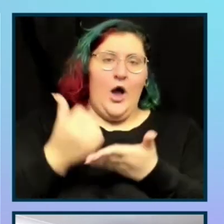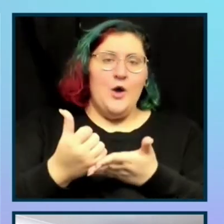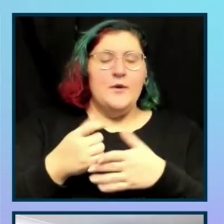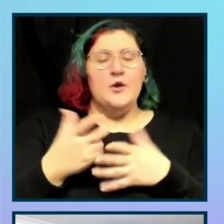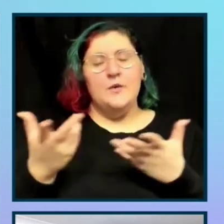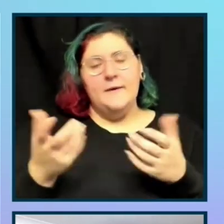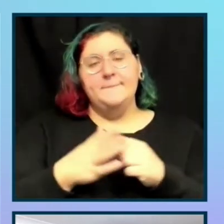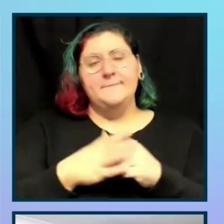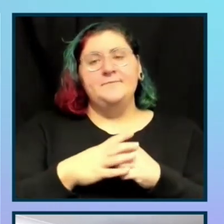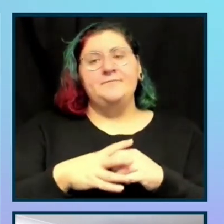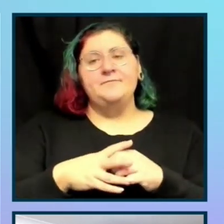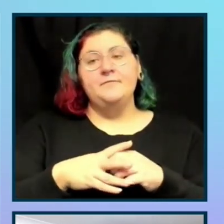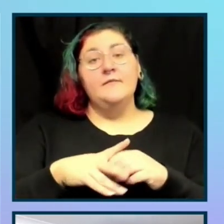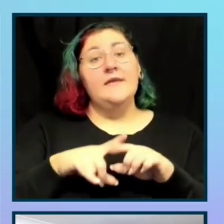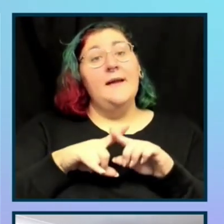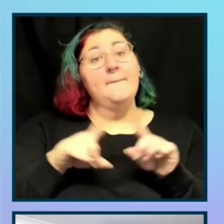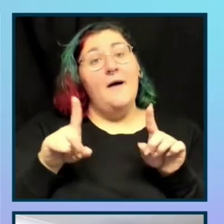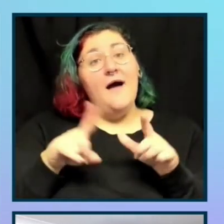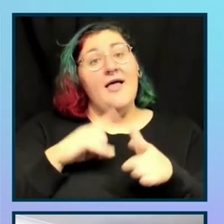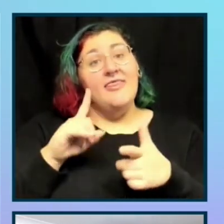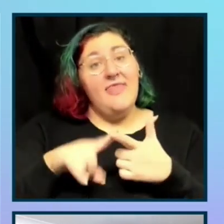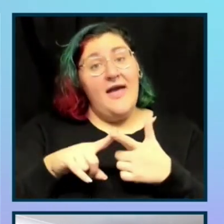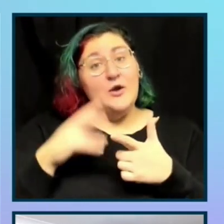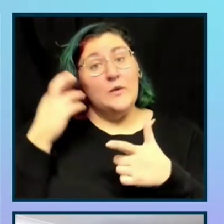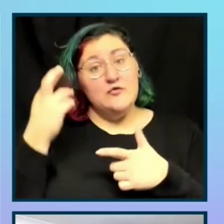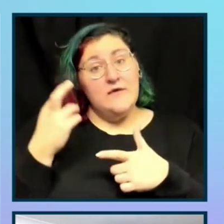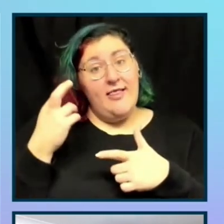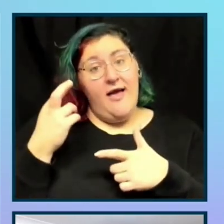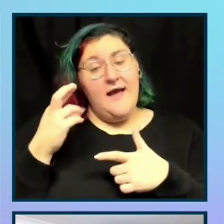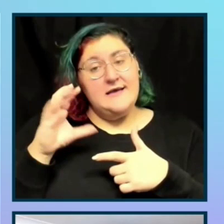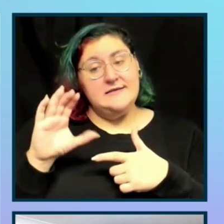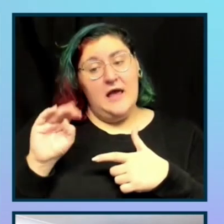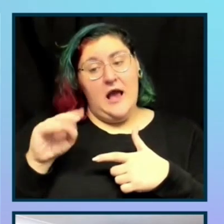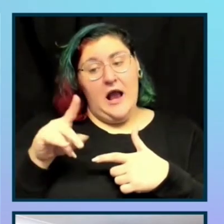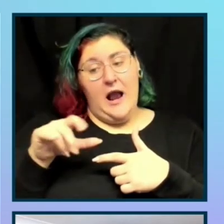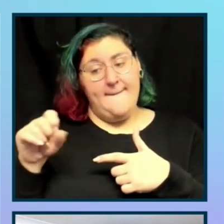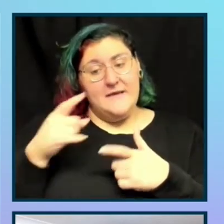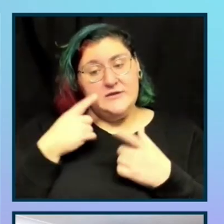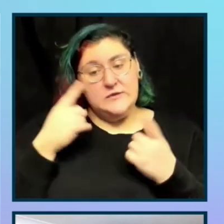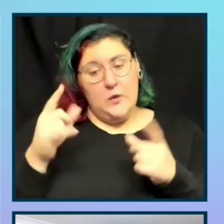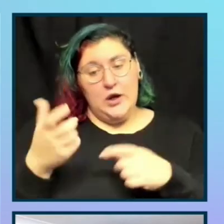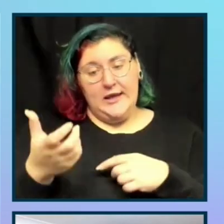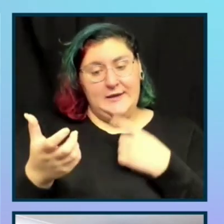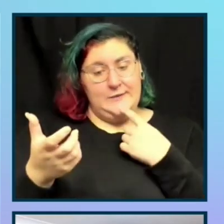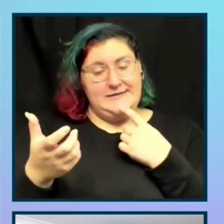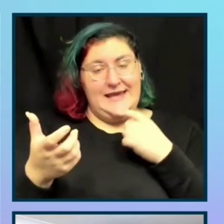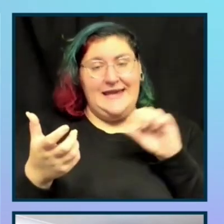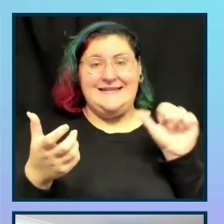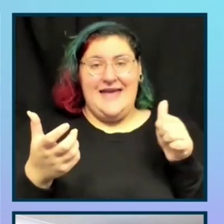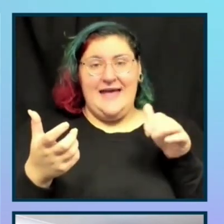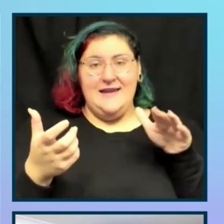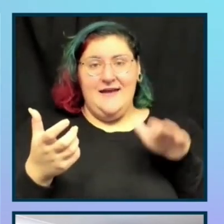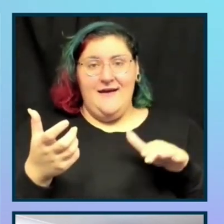But then once we realized the compass would work, it was move you know, 10 paces forward turn to your left slightly, et cetera.